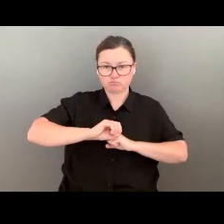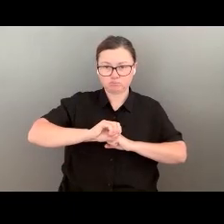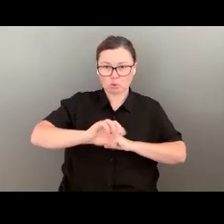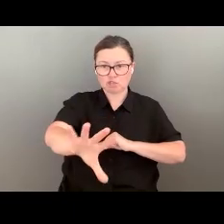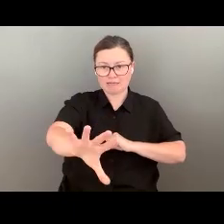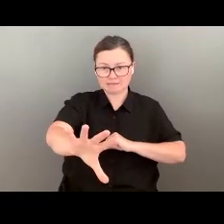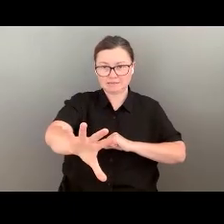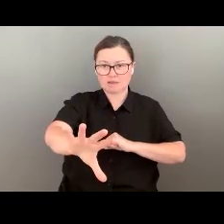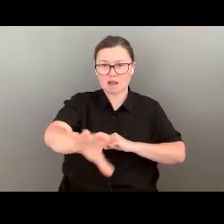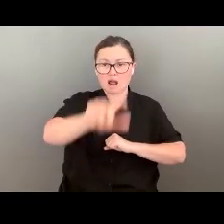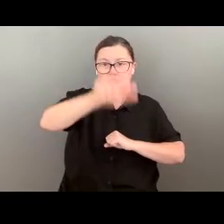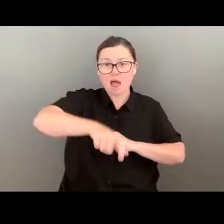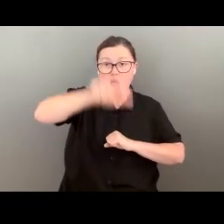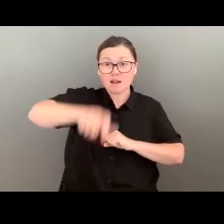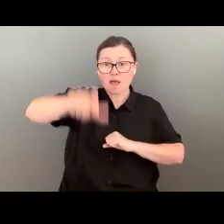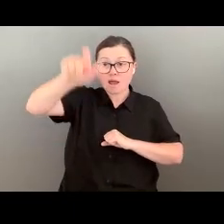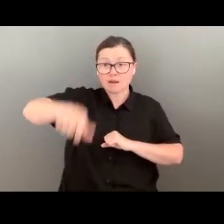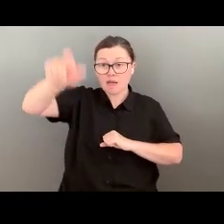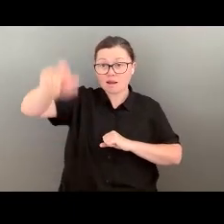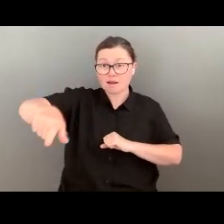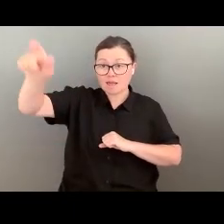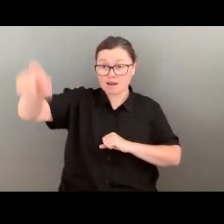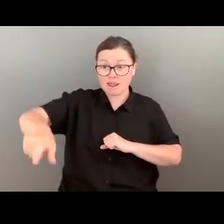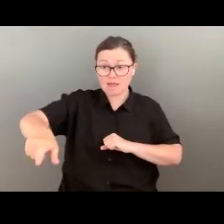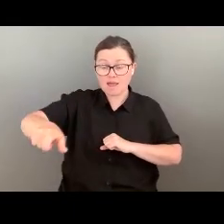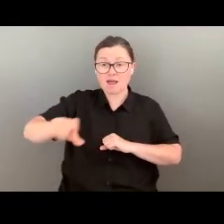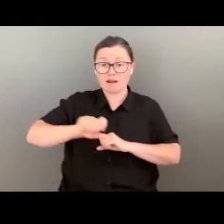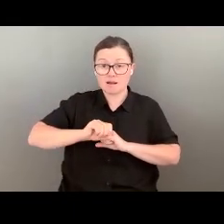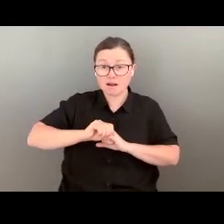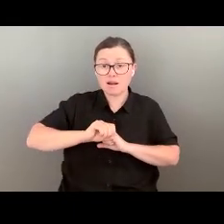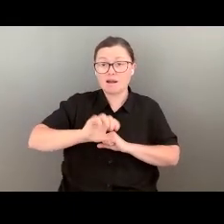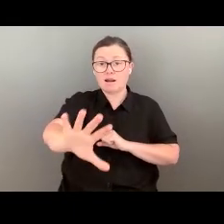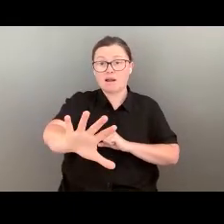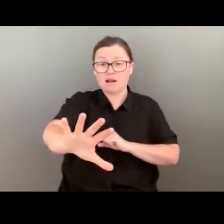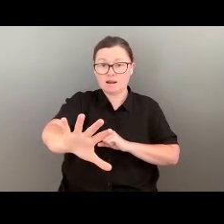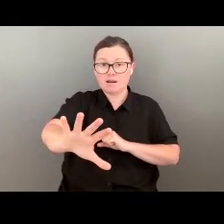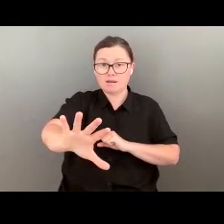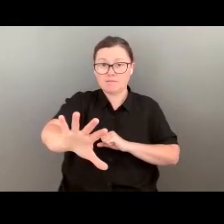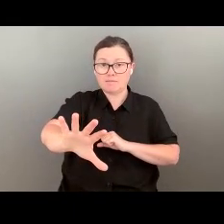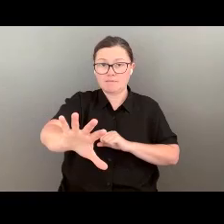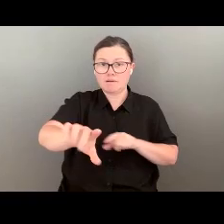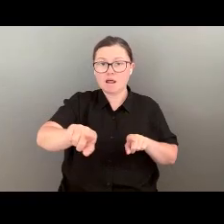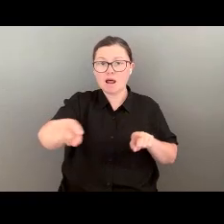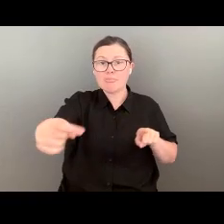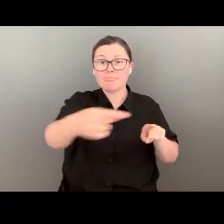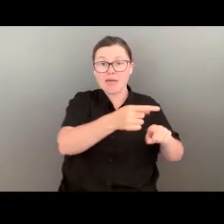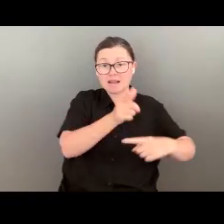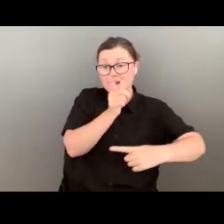and it's expecting to see those straight lines back in the camera. But then what the computer works out